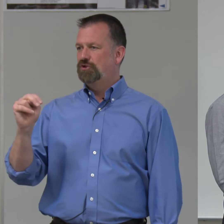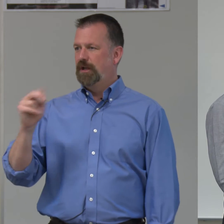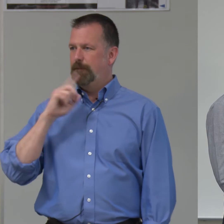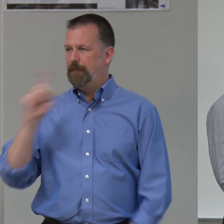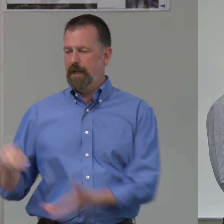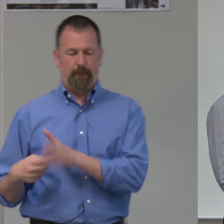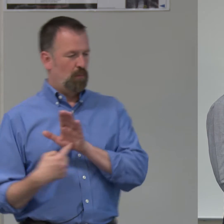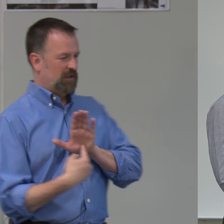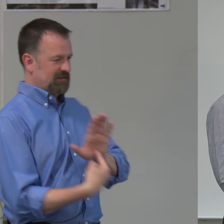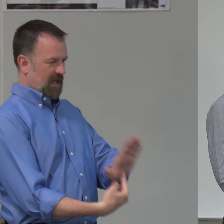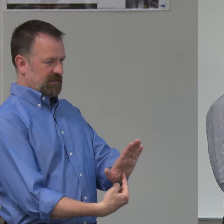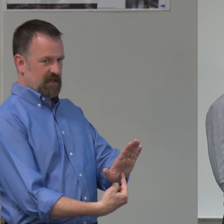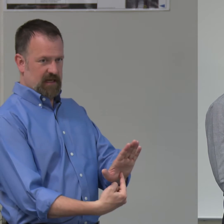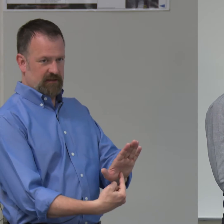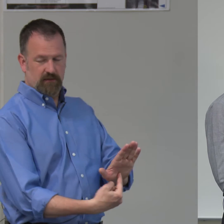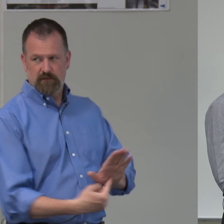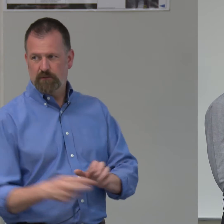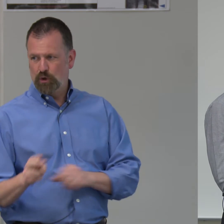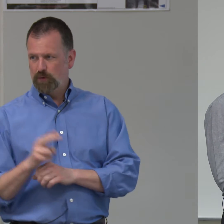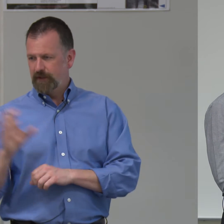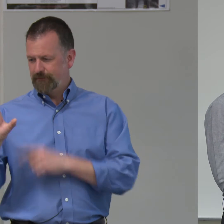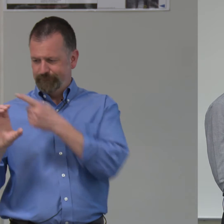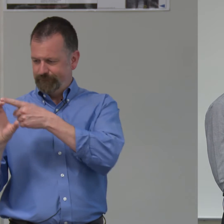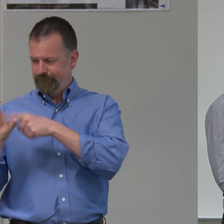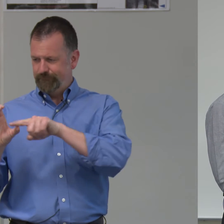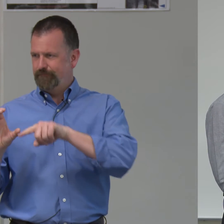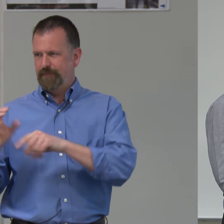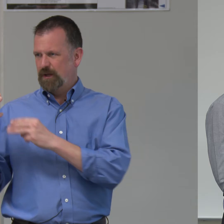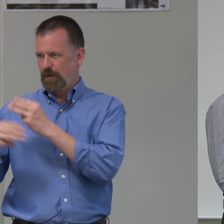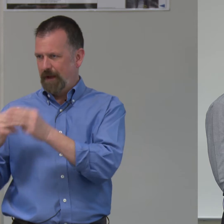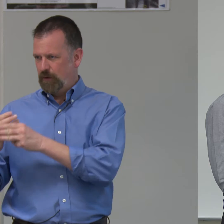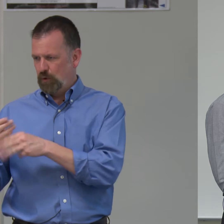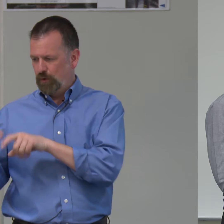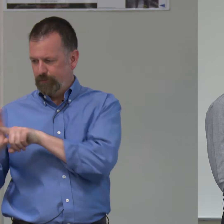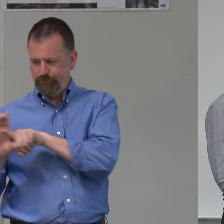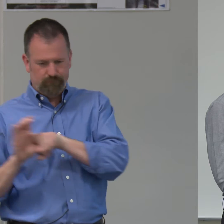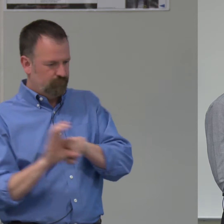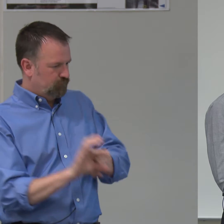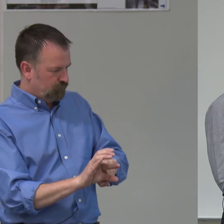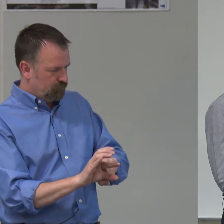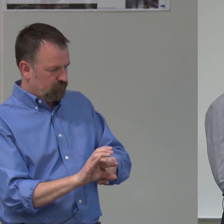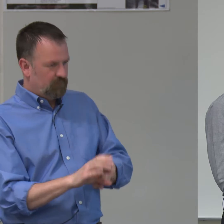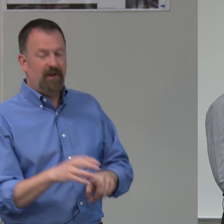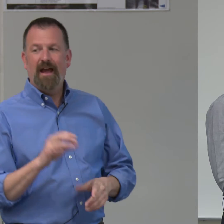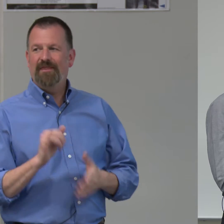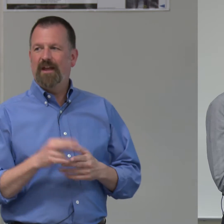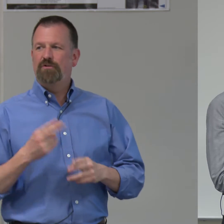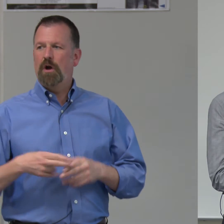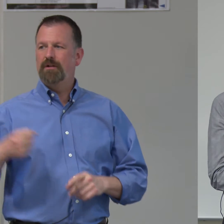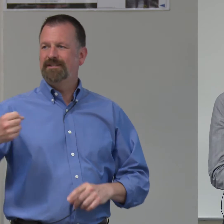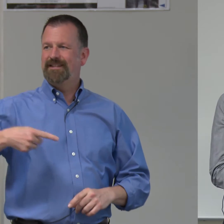to them on a particular molecule, so that provides what is called signal one,